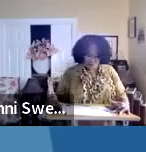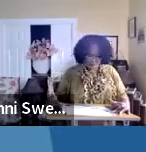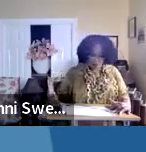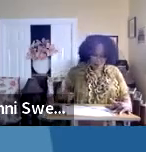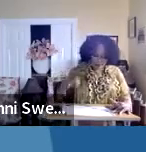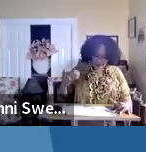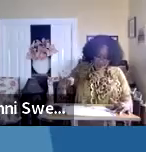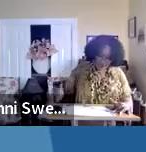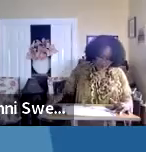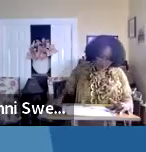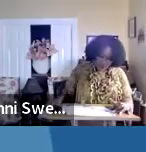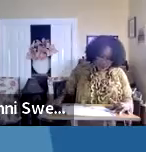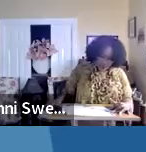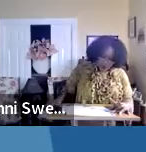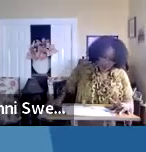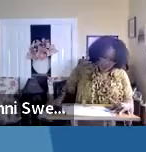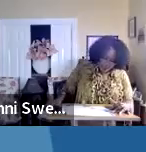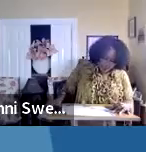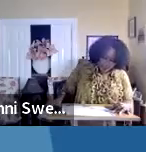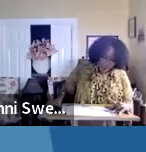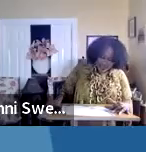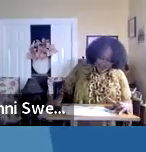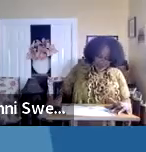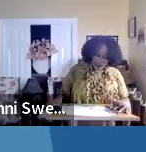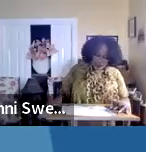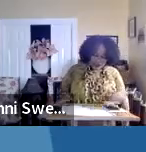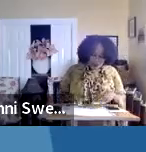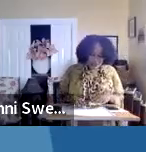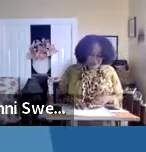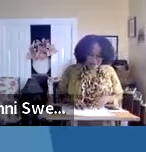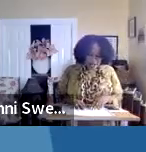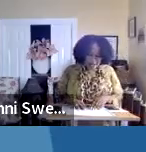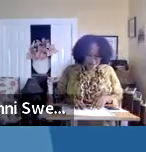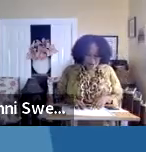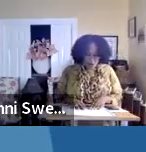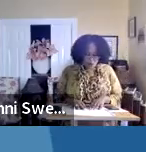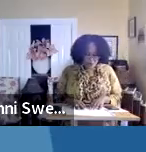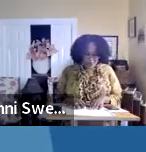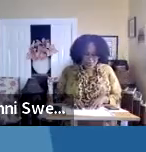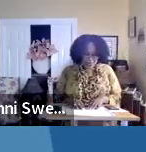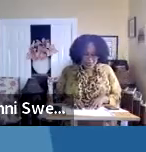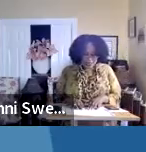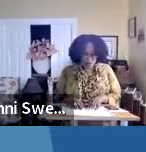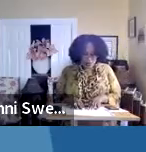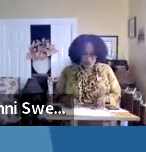8:00 p.m. Part 2, safeguarding people with intellectual and developmental disabilities and invisible